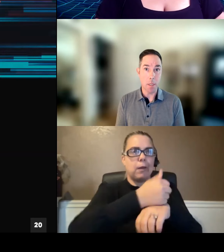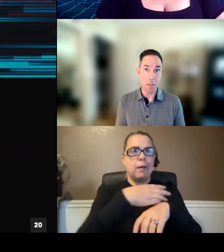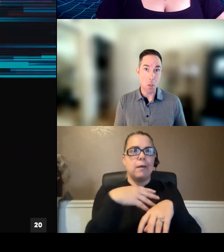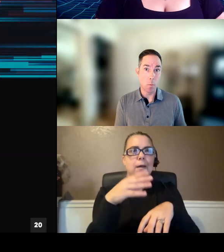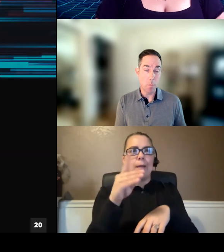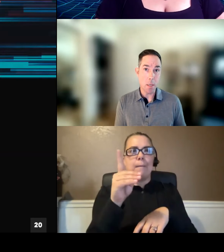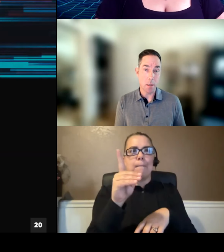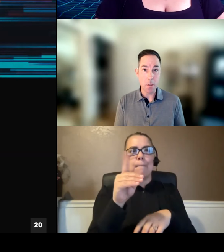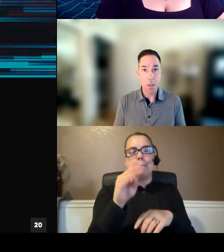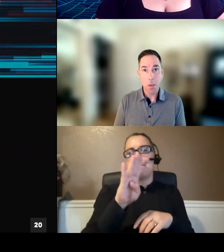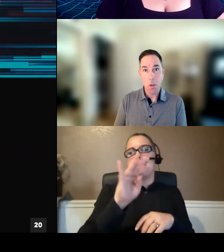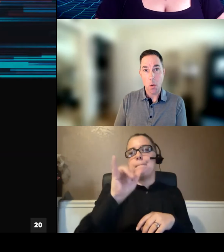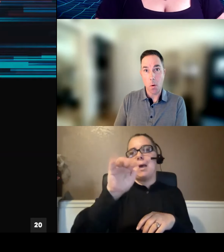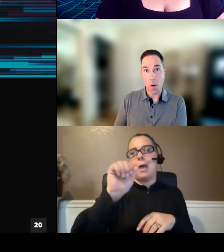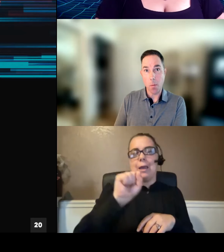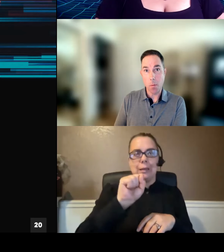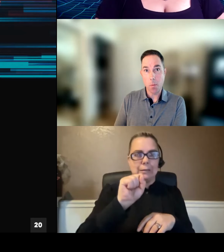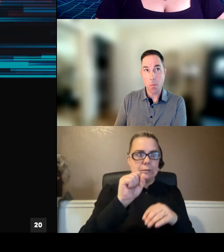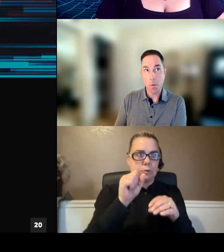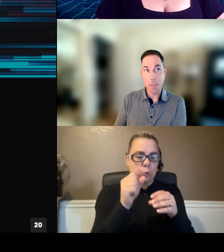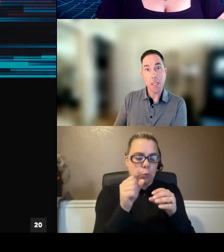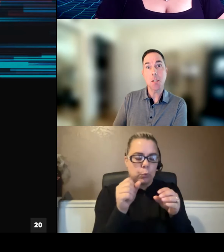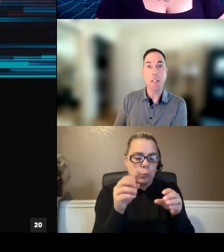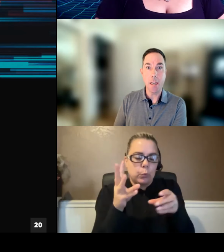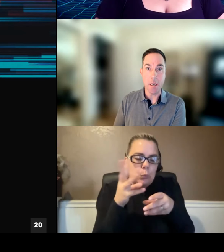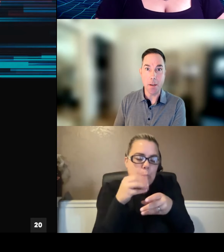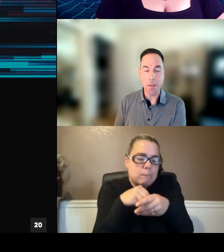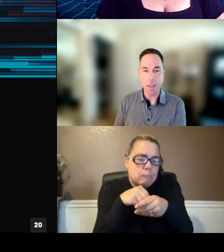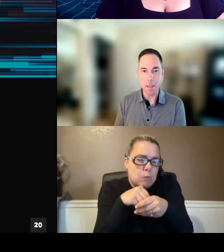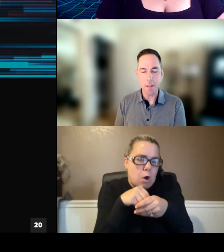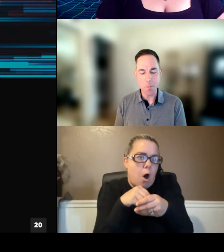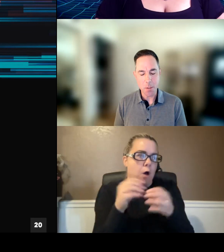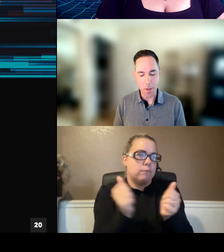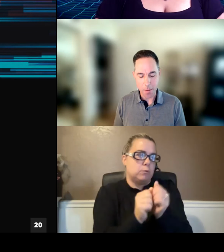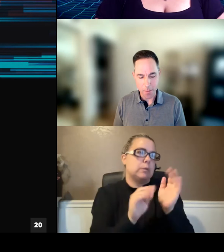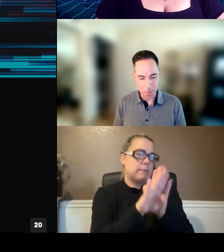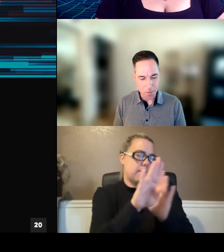because it is human beings who are teaching the AI to think. So I think that there is